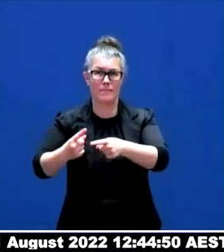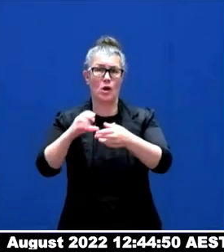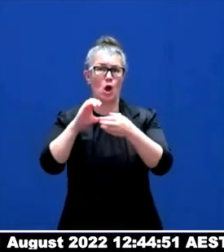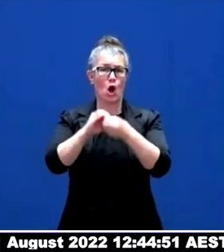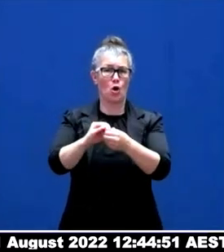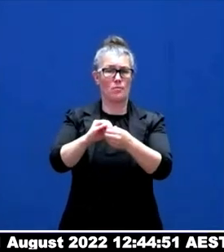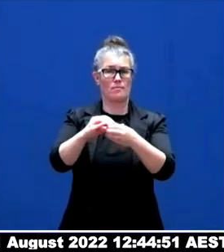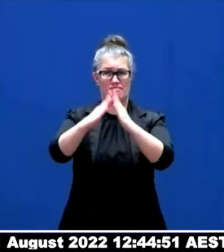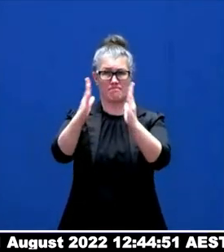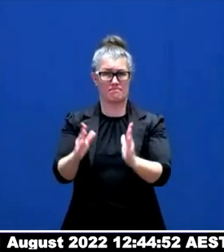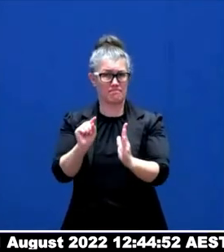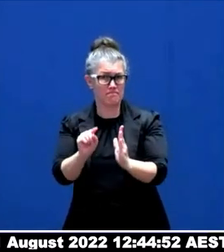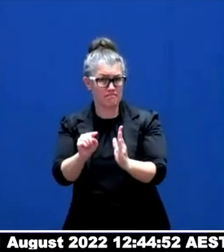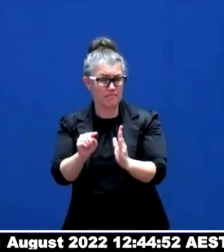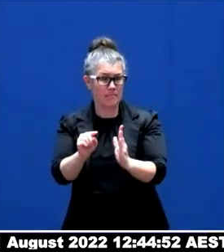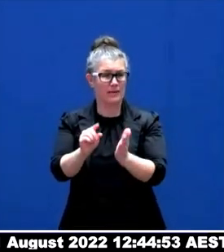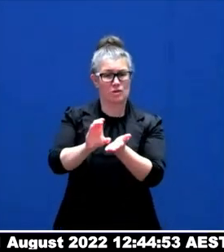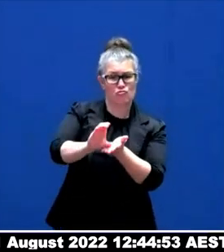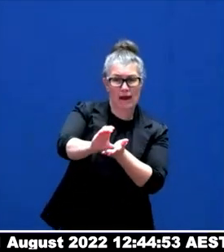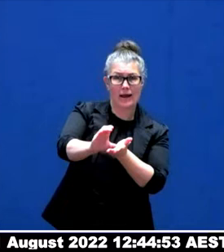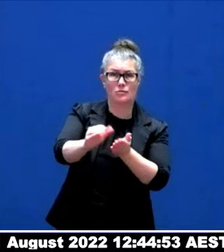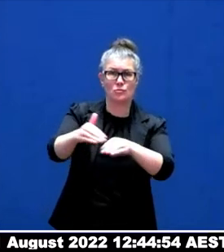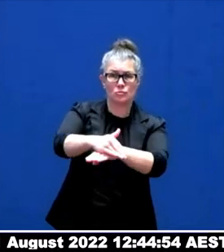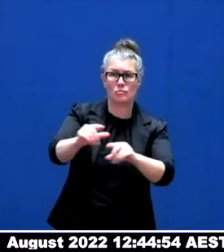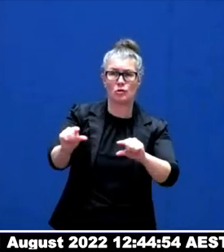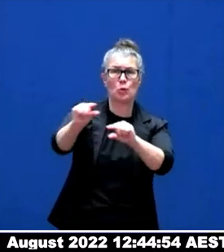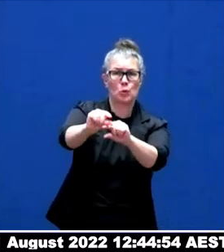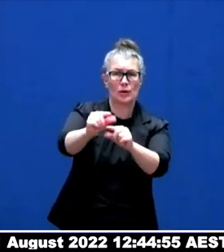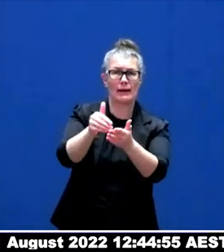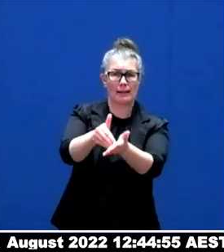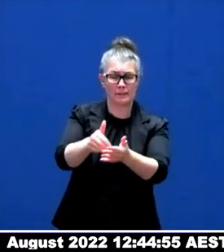So, there's definitely the acknowledgement - and of the increased need for social and